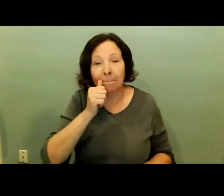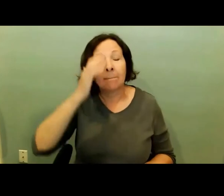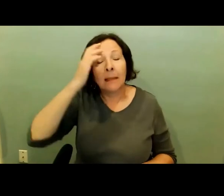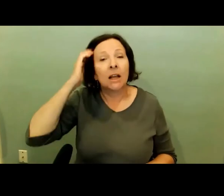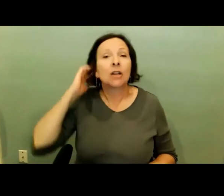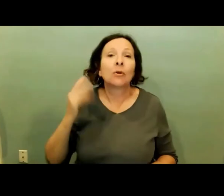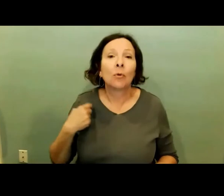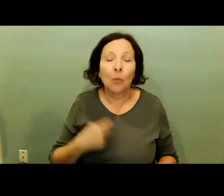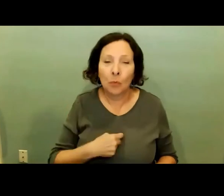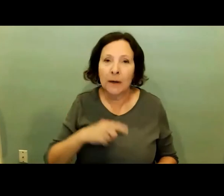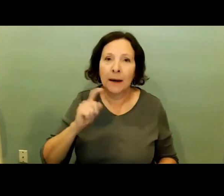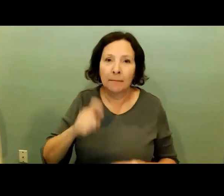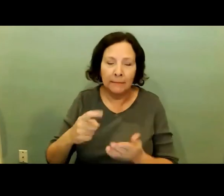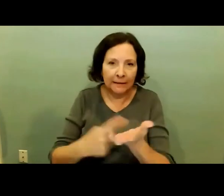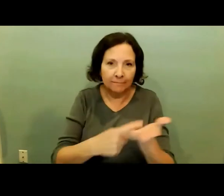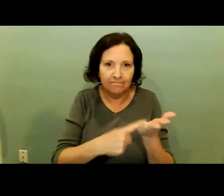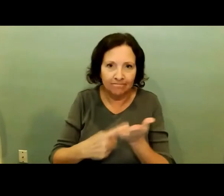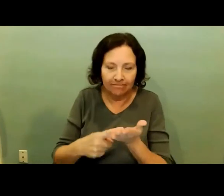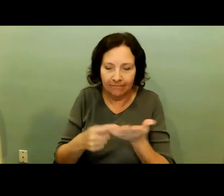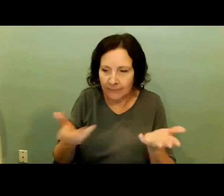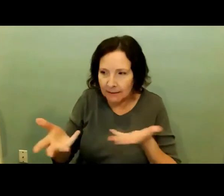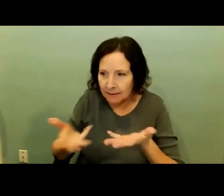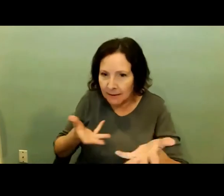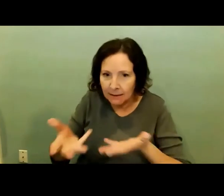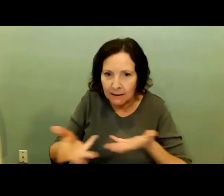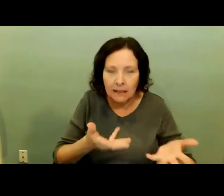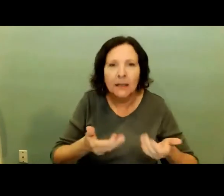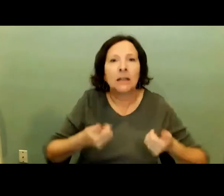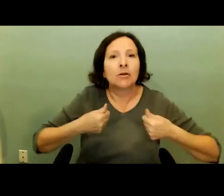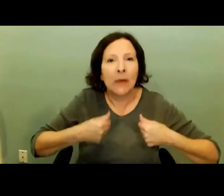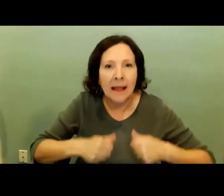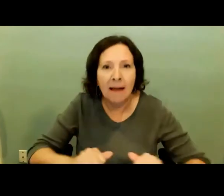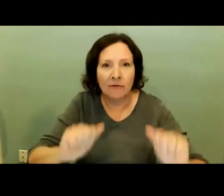We have to make an extra effort so that students can make the links within systemic forms of